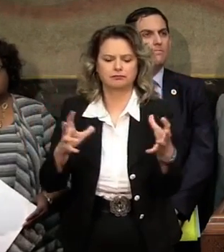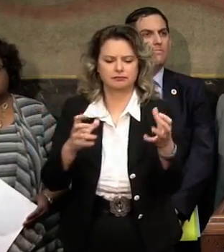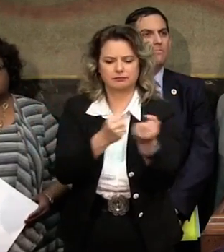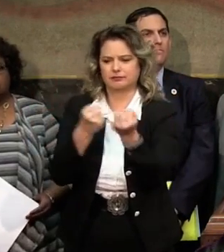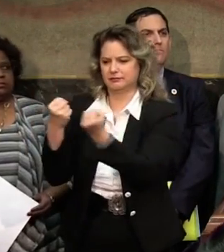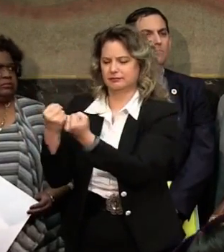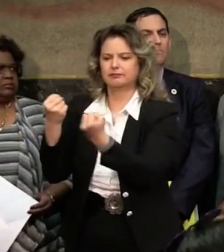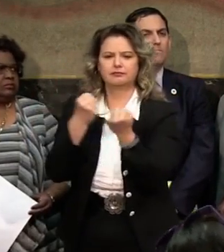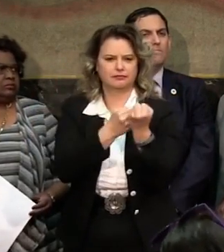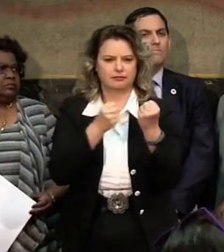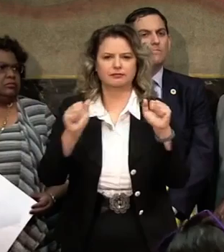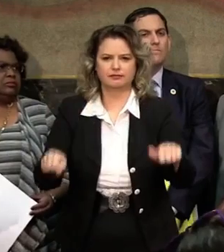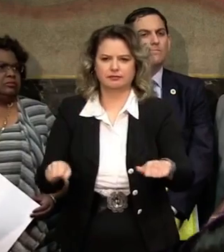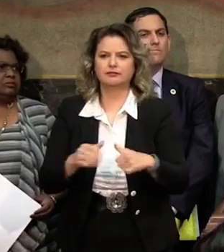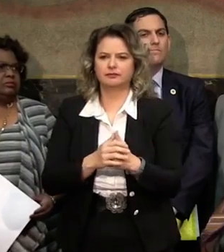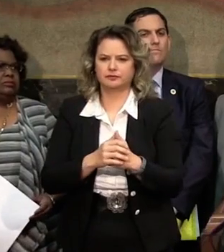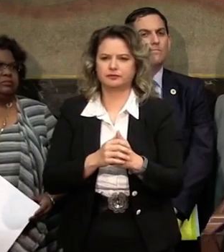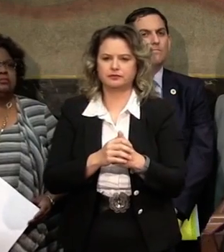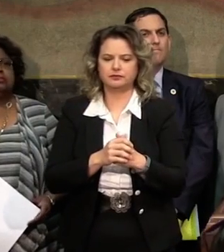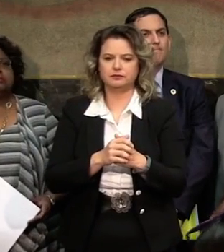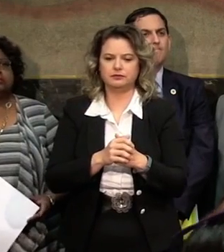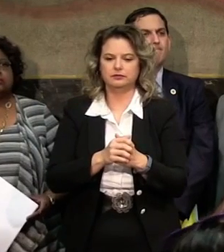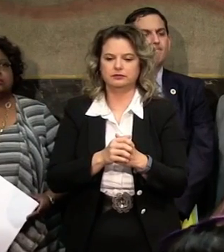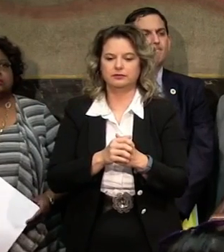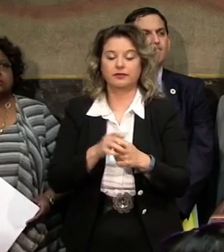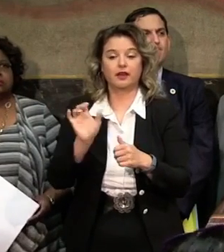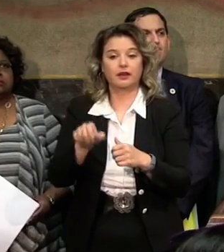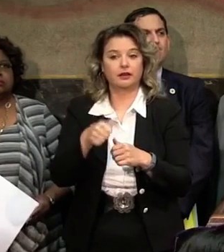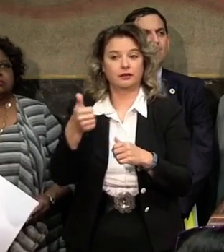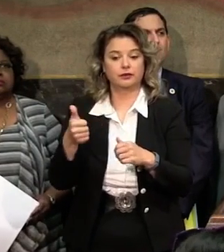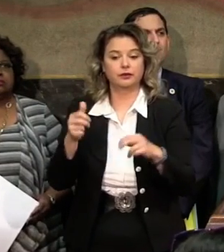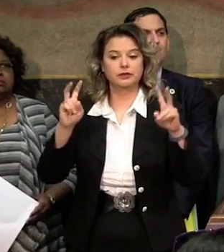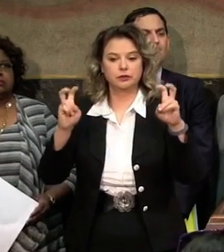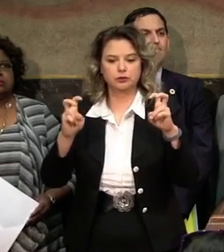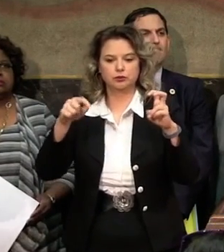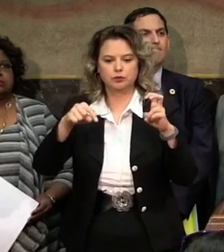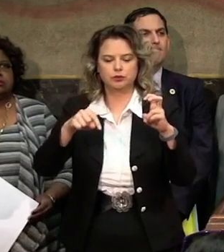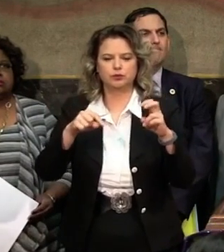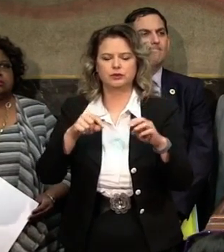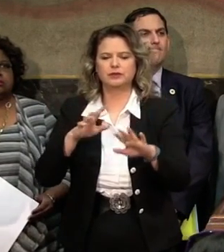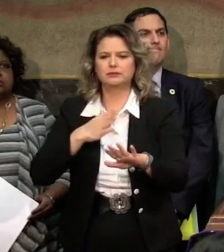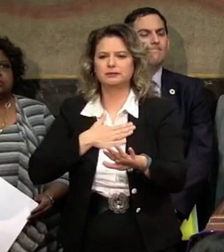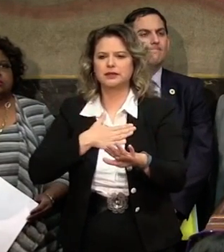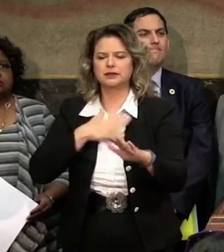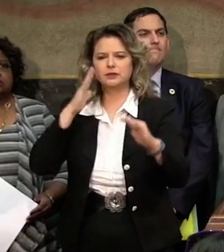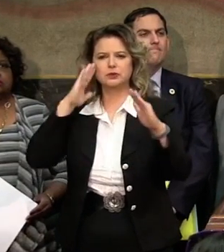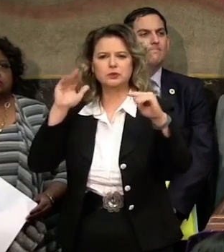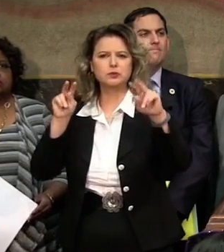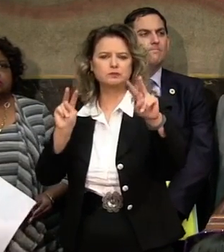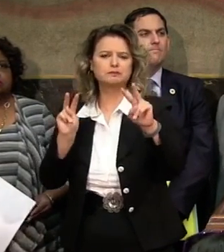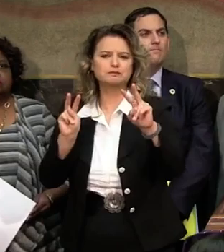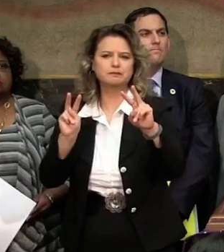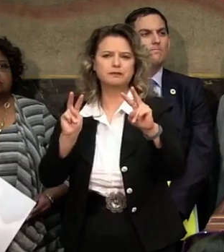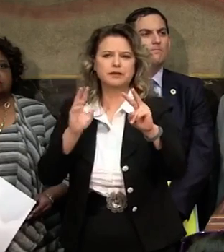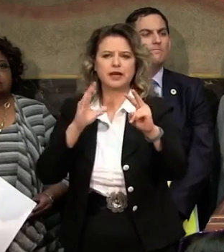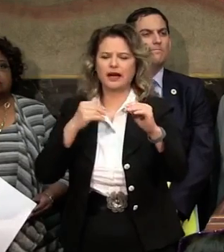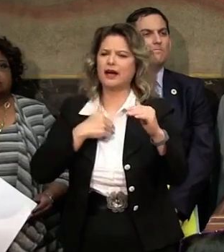is another issue where it is my hope and quite frankly it's my expectation that